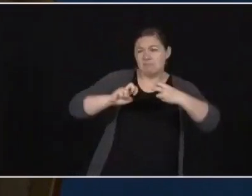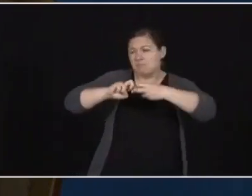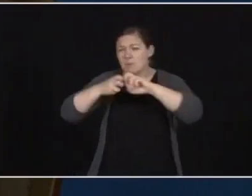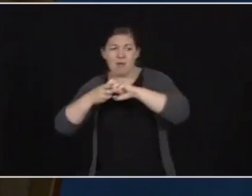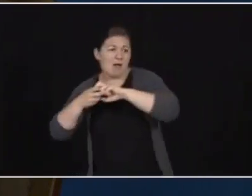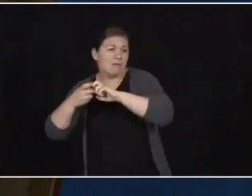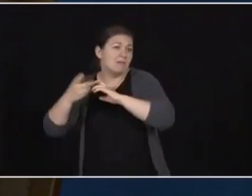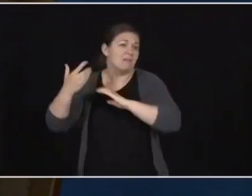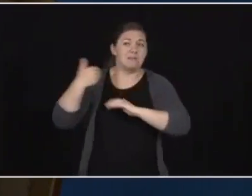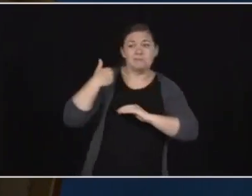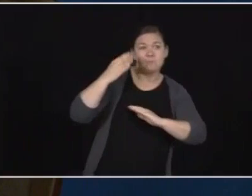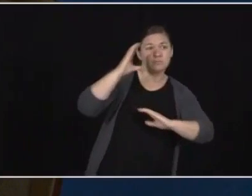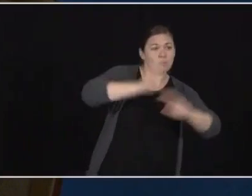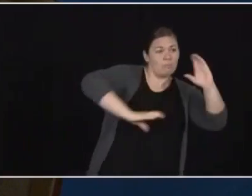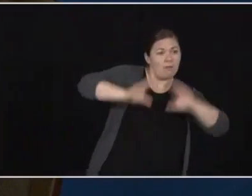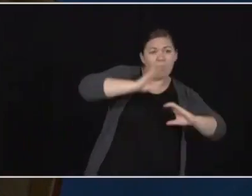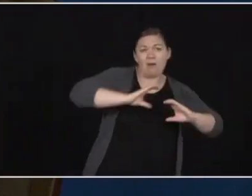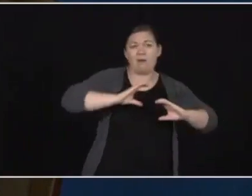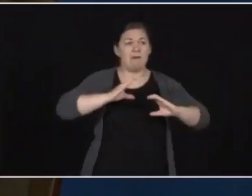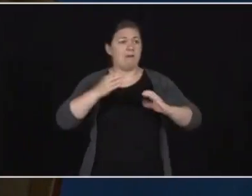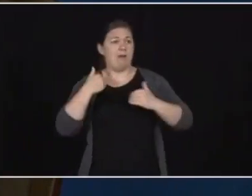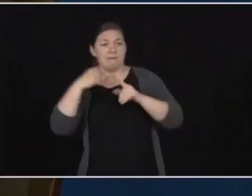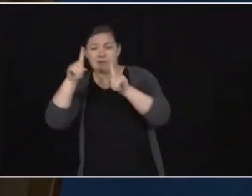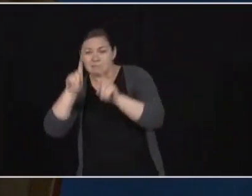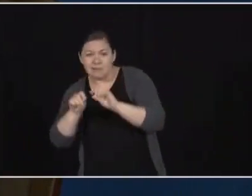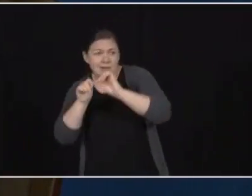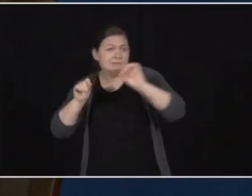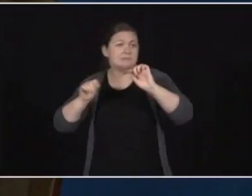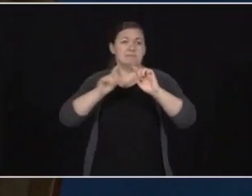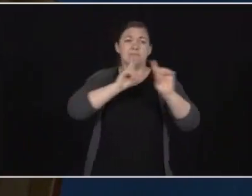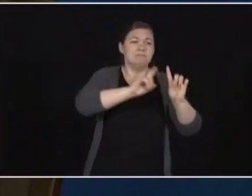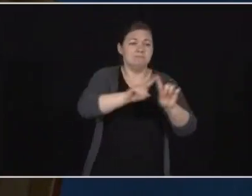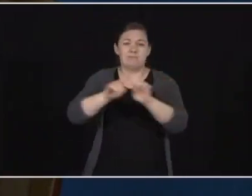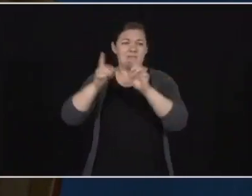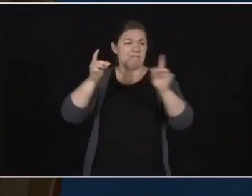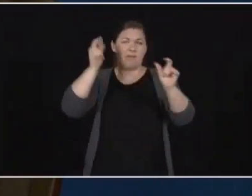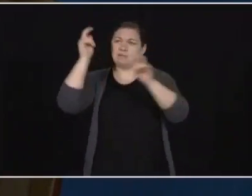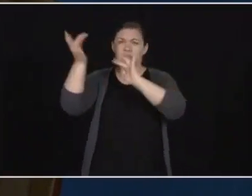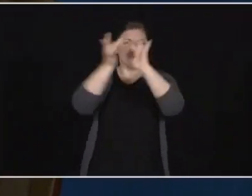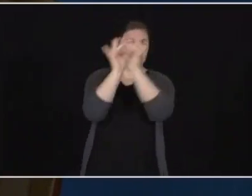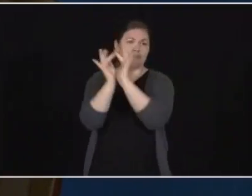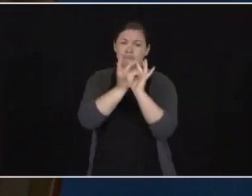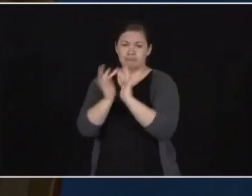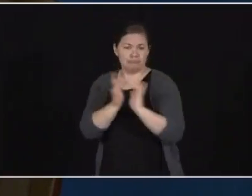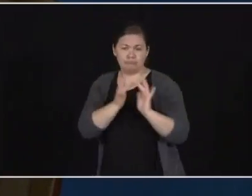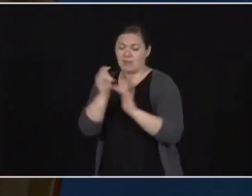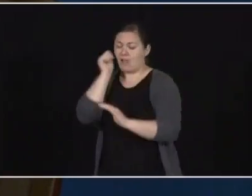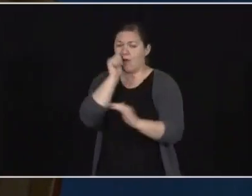across the province of Ontario and tapping into over 30 public health units. There are a lot of logistics we have to work